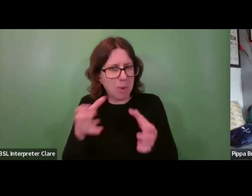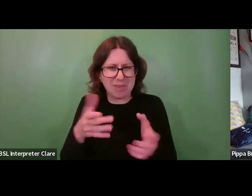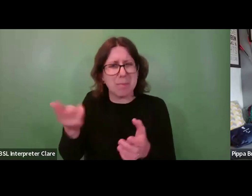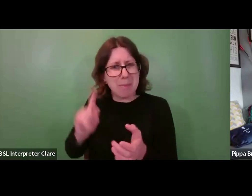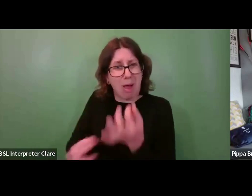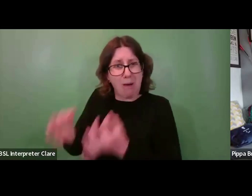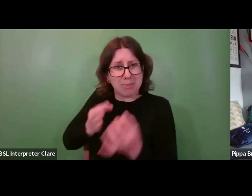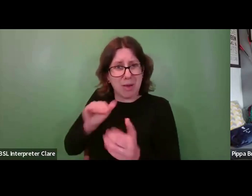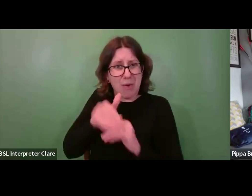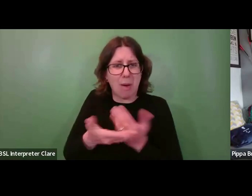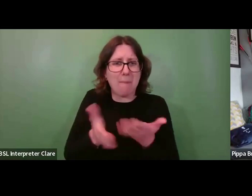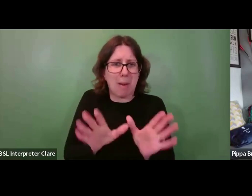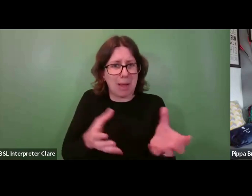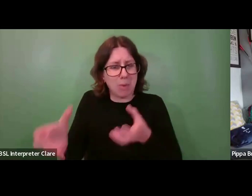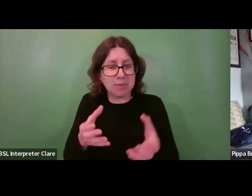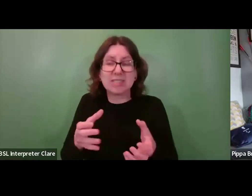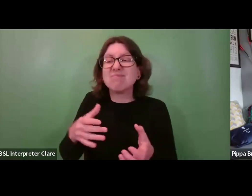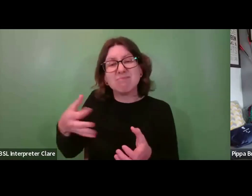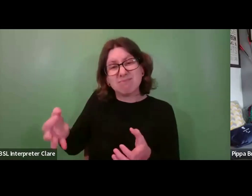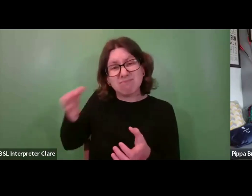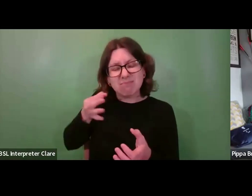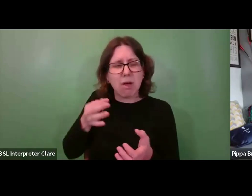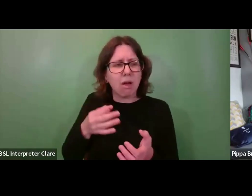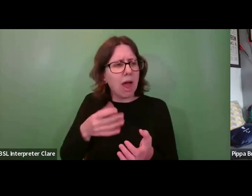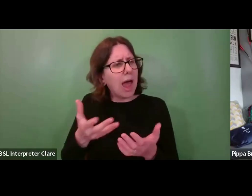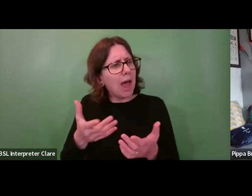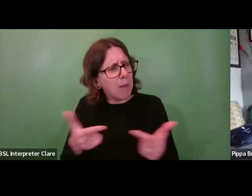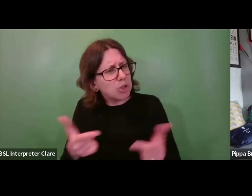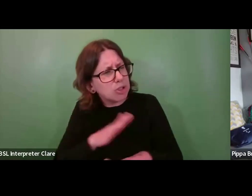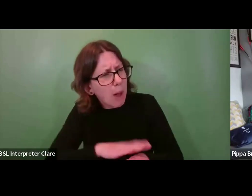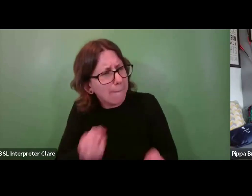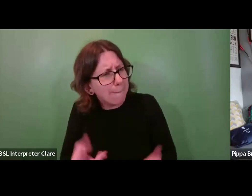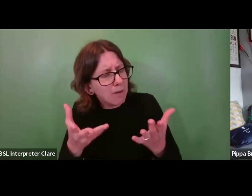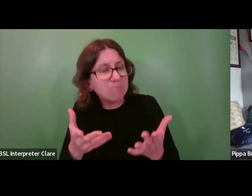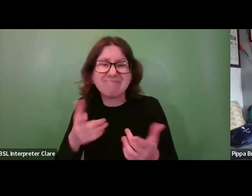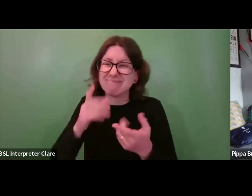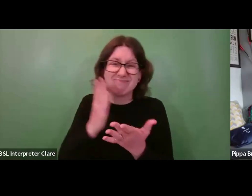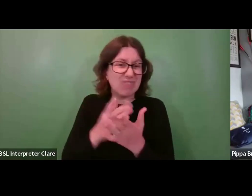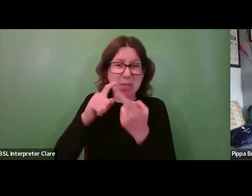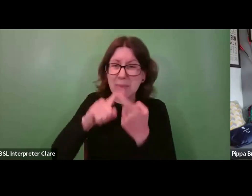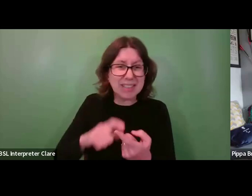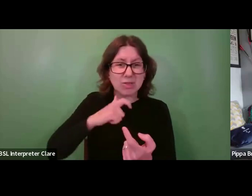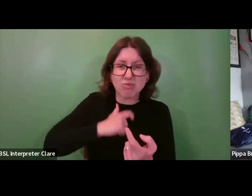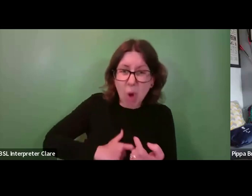And that depends on the organization that you apply for, and it depends on the kind of role that you apply for as well.